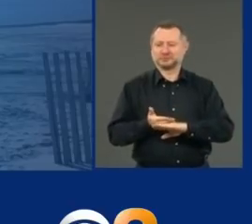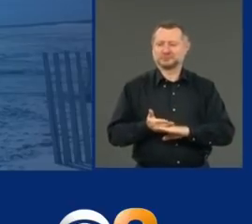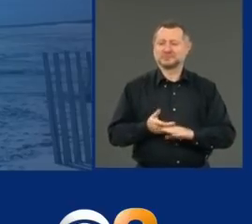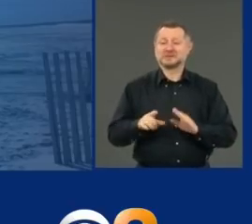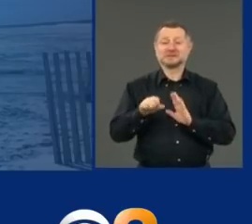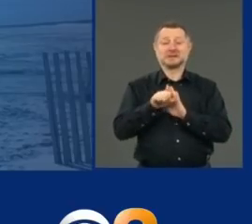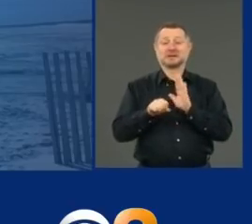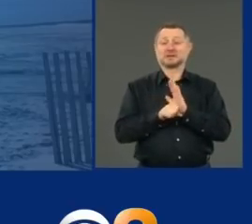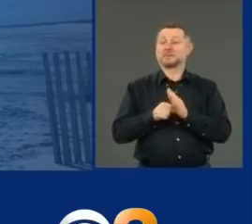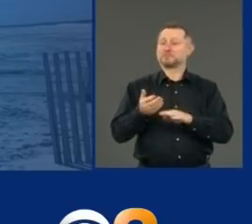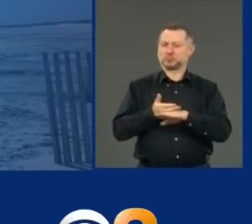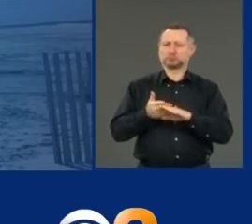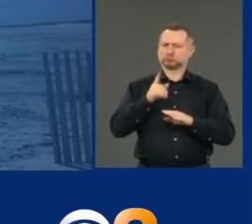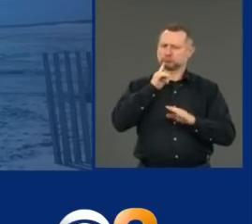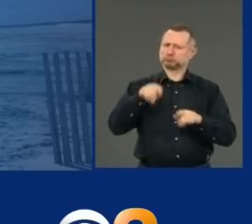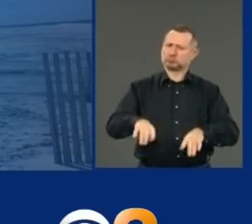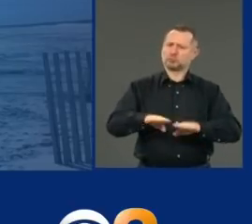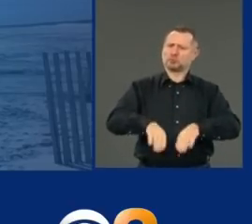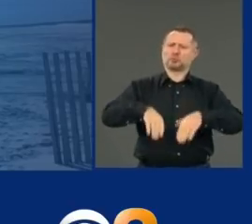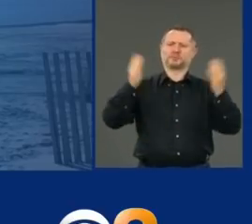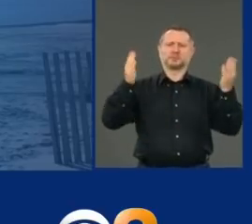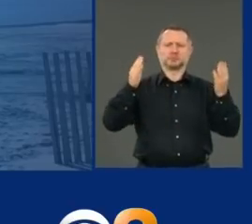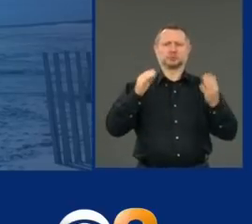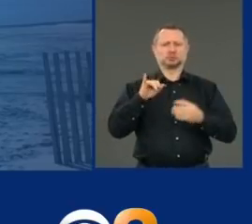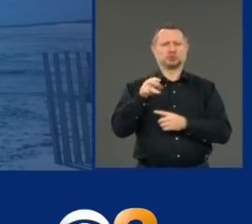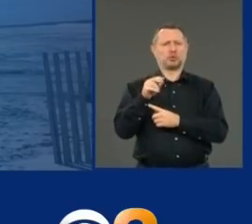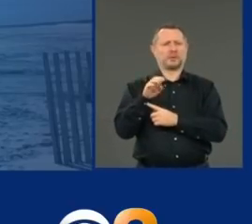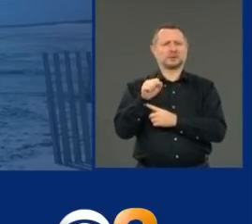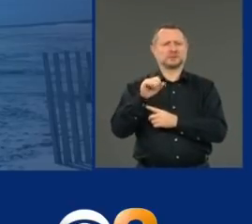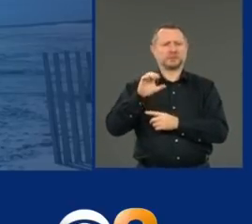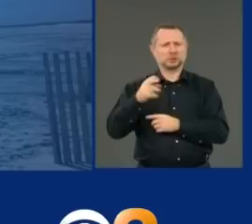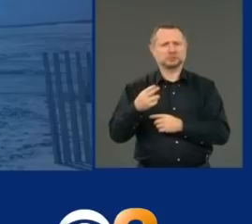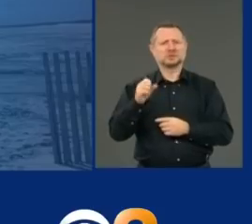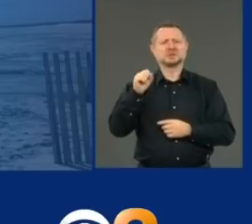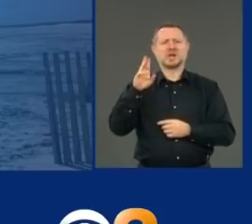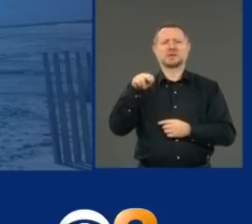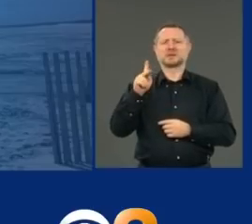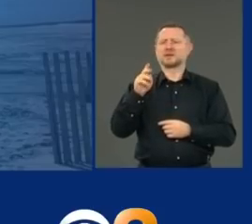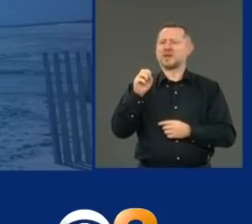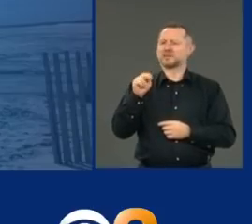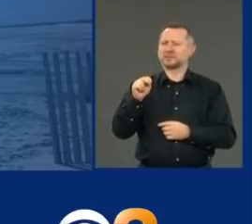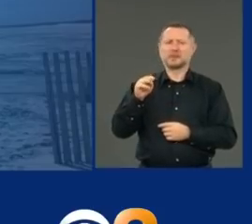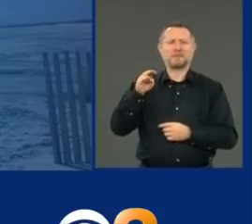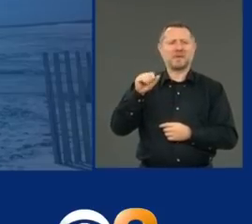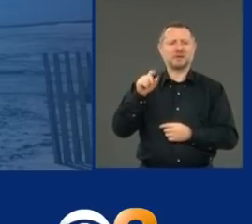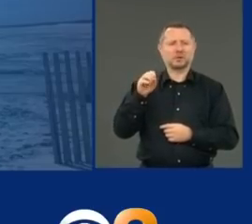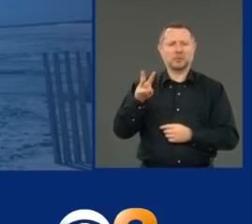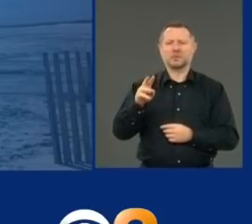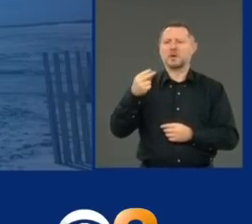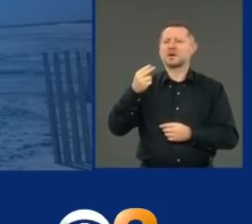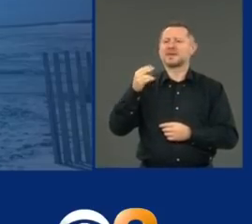HAVE THE BUDGET DIRECTOR HERE AND SO WE ARE AT THE BEACH. THE BEACHES IN NEW YORK STATE ARE